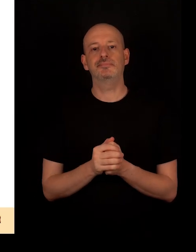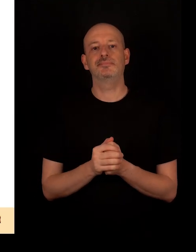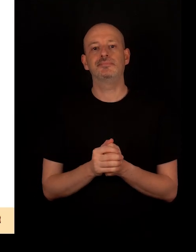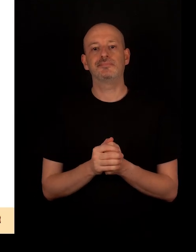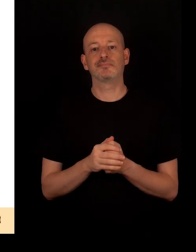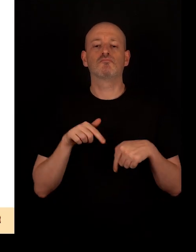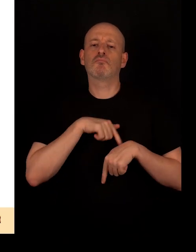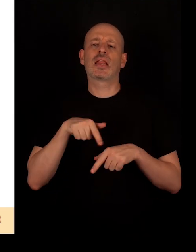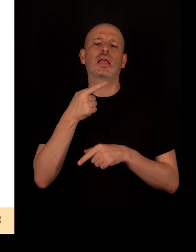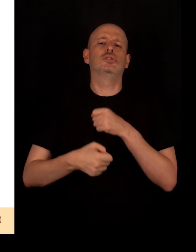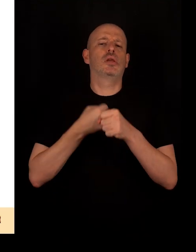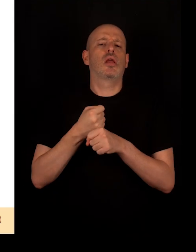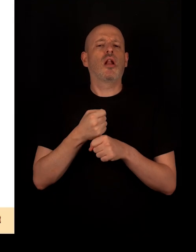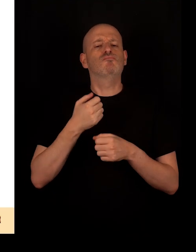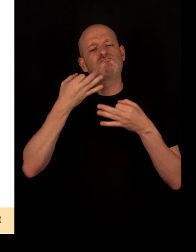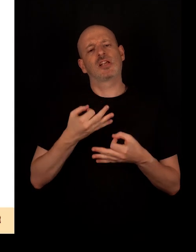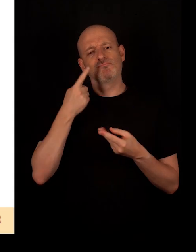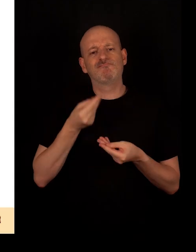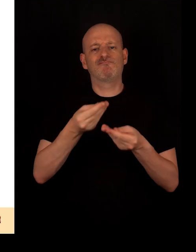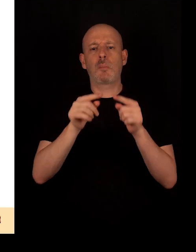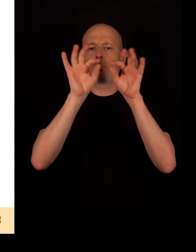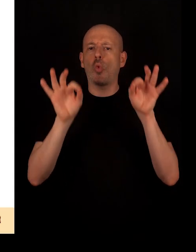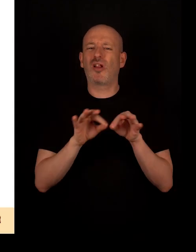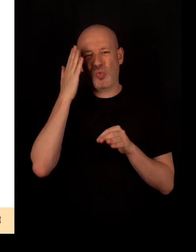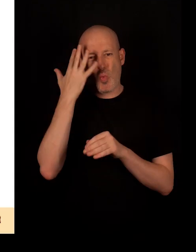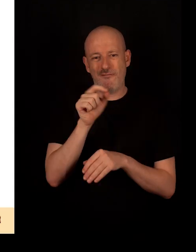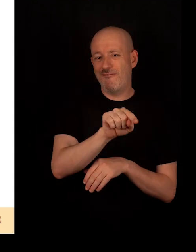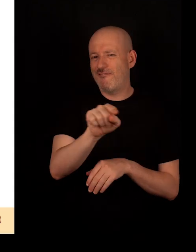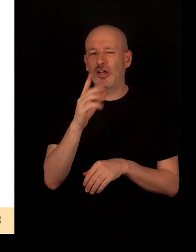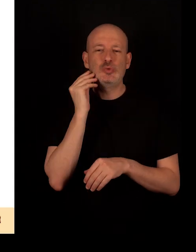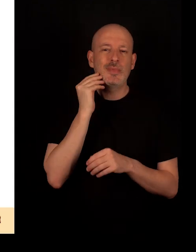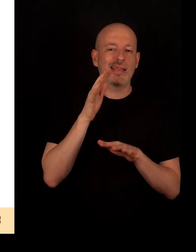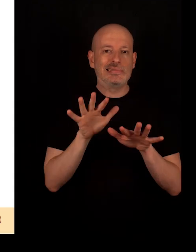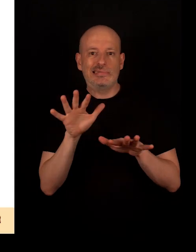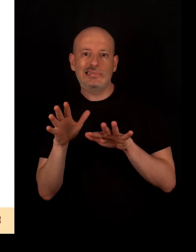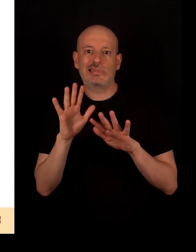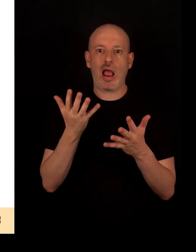This year we decided to provide you a template, because we know that some of you might not have the experience or